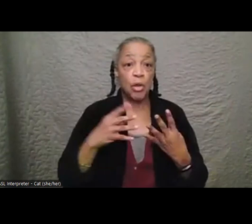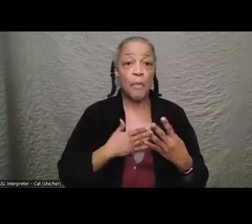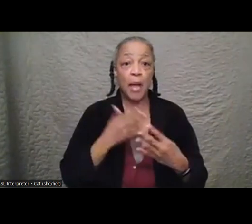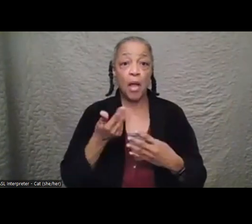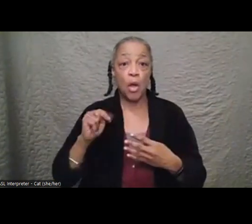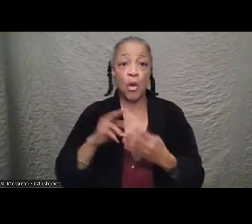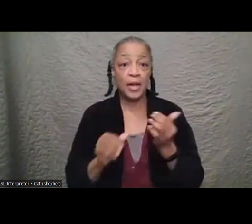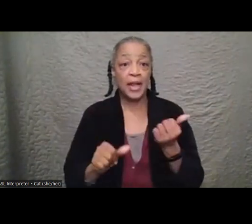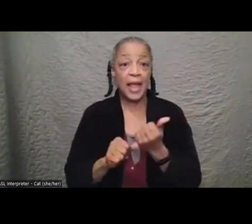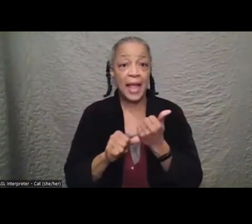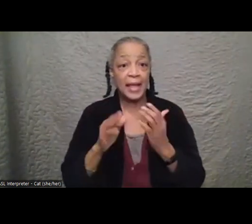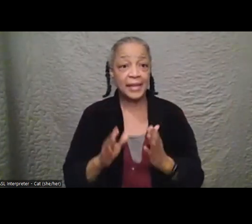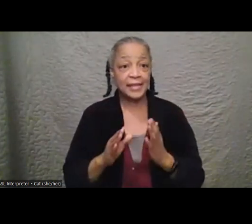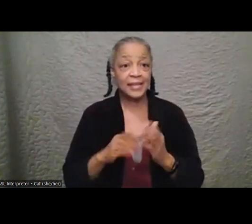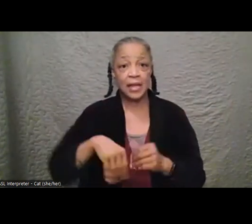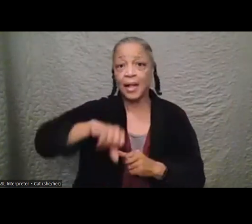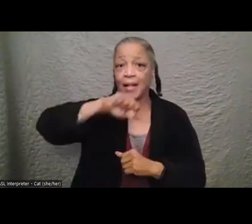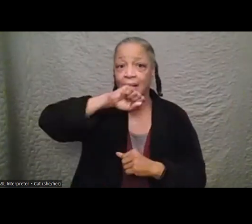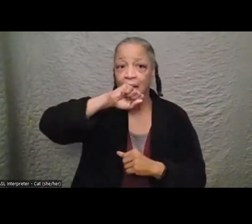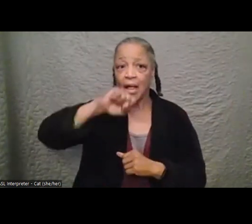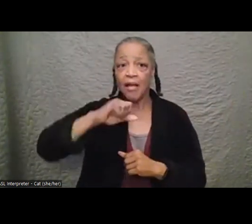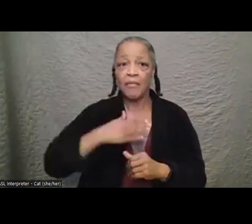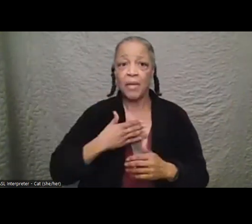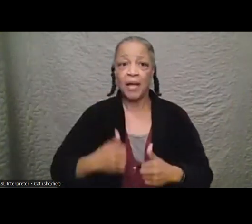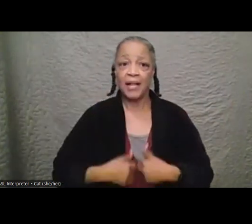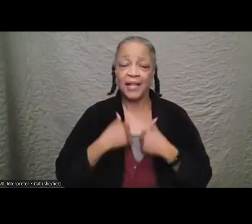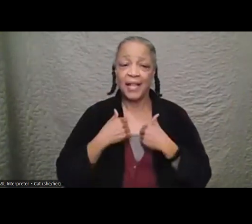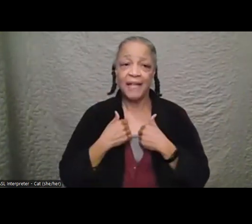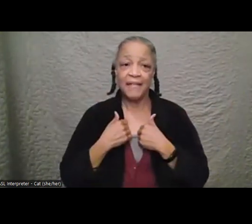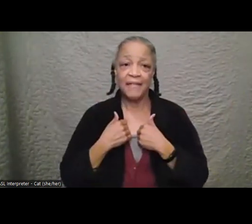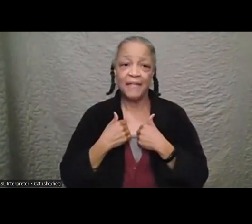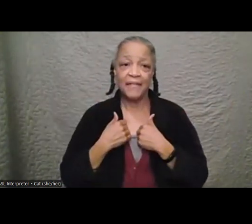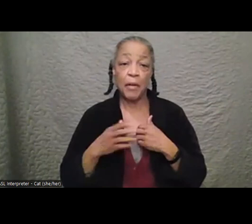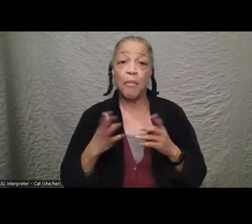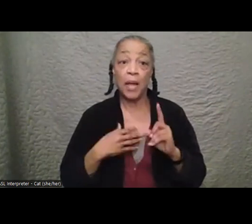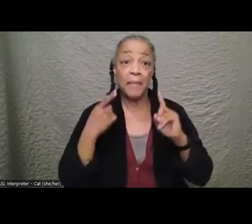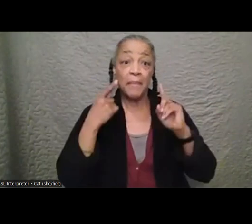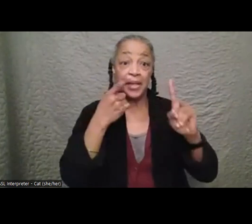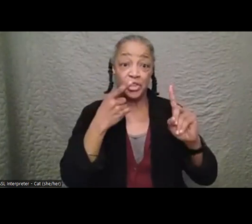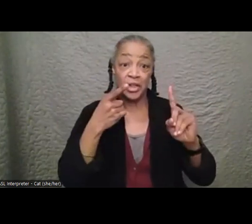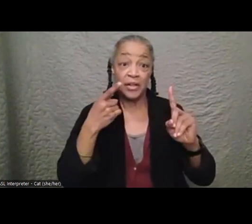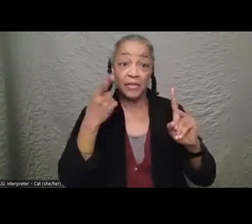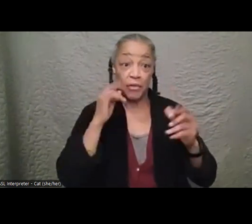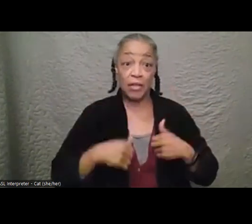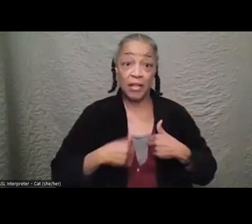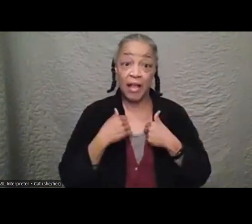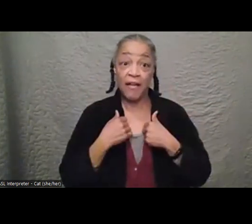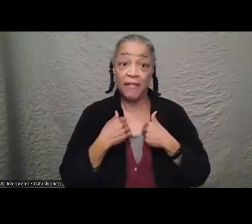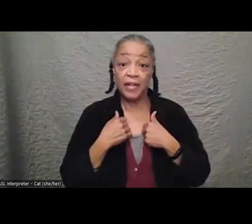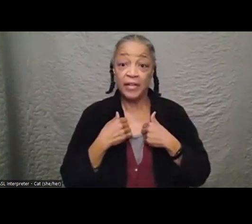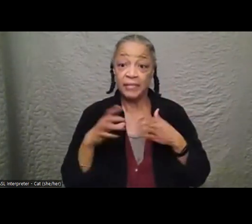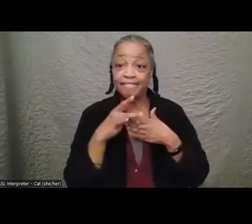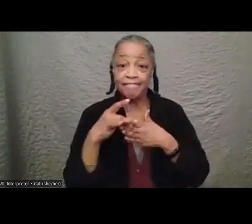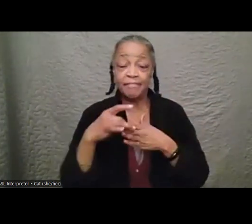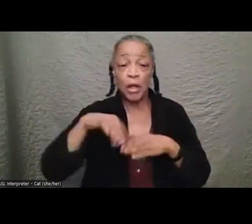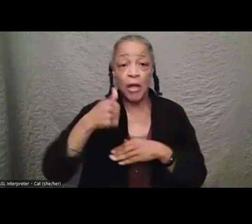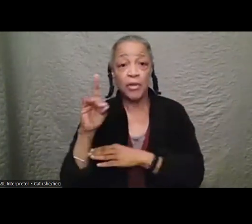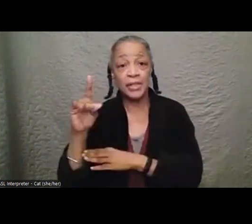love my life and my mission is life is to tell other disabled people that they can live